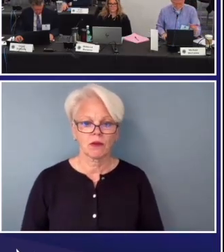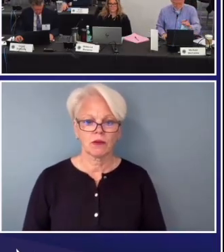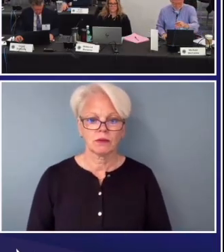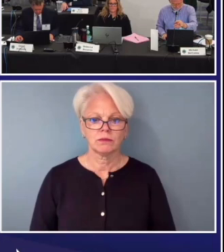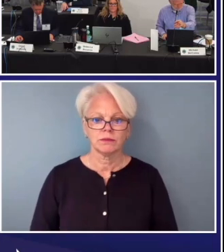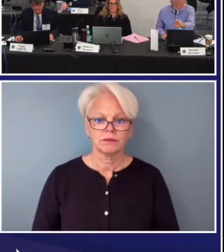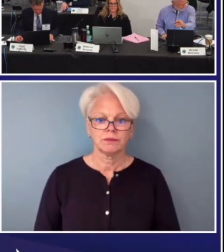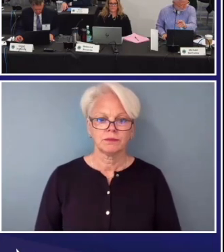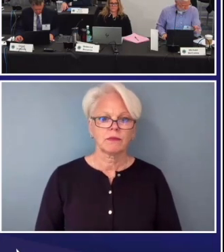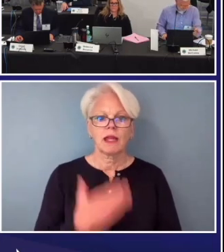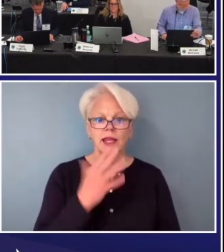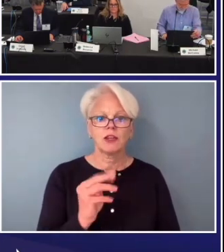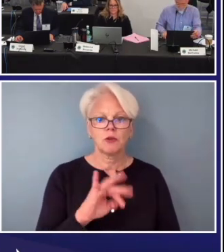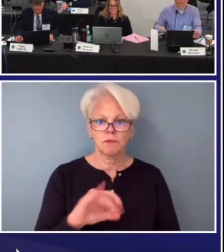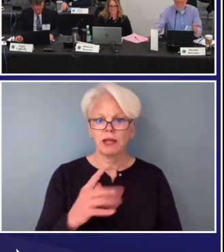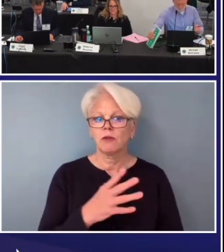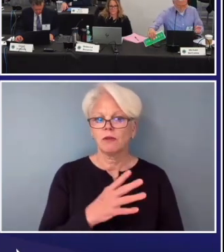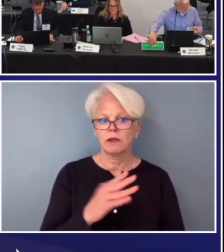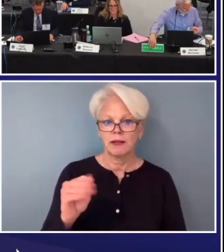Thank you, Michael. thank you Beth. Should we move to the next one?